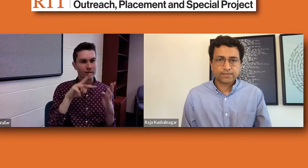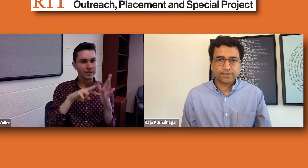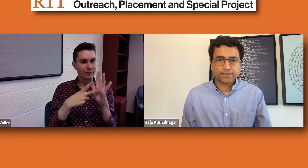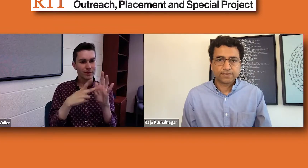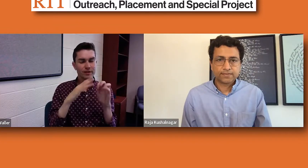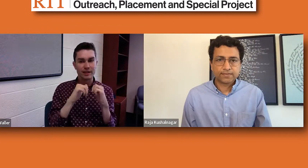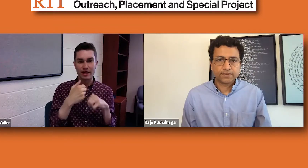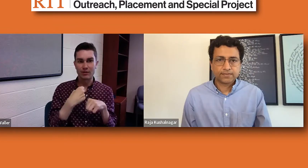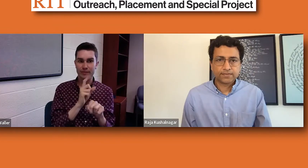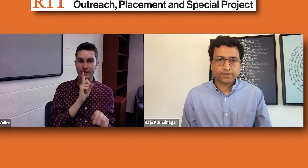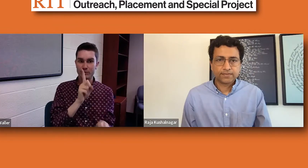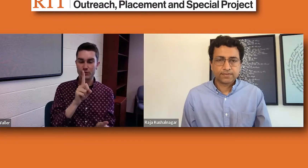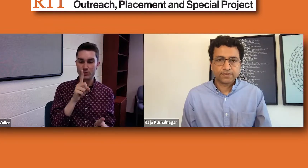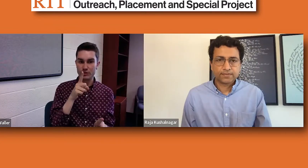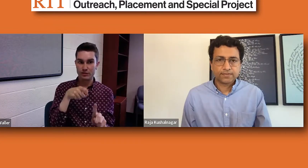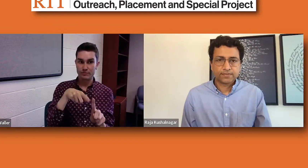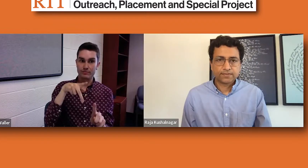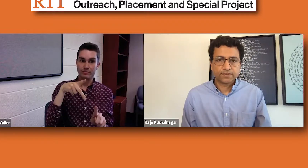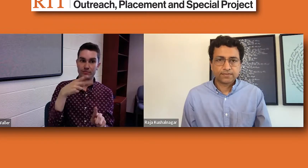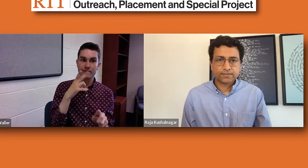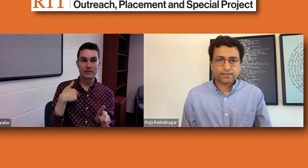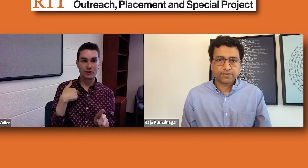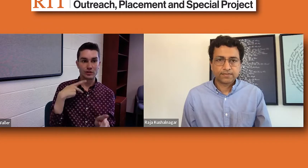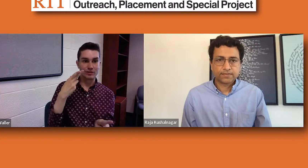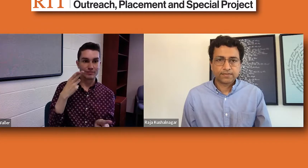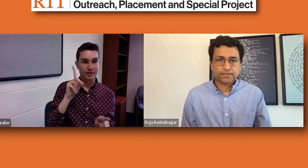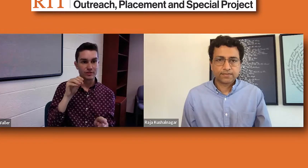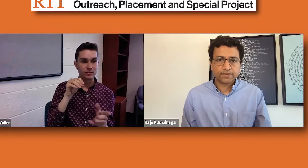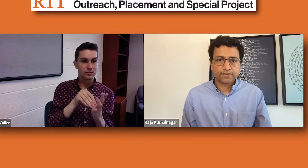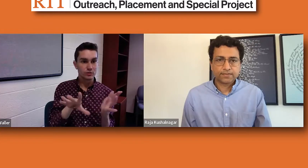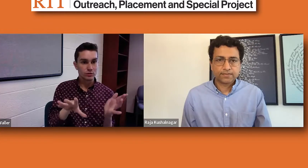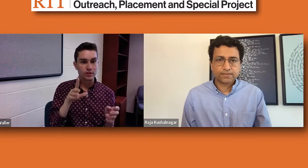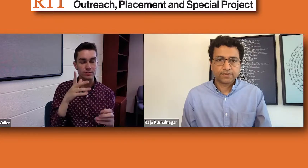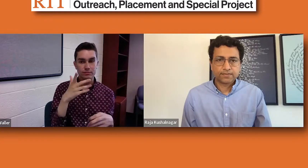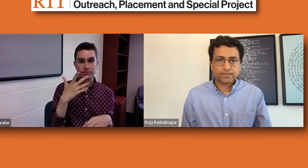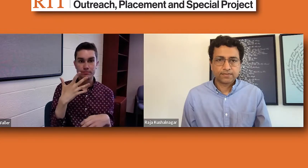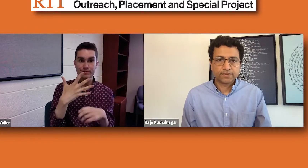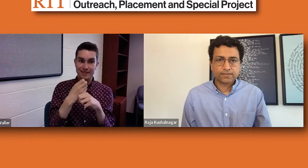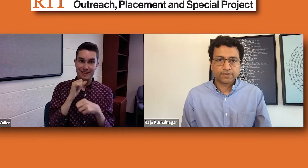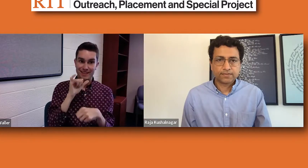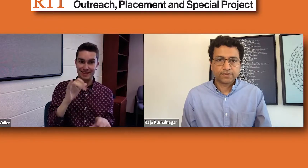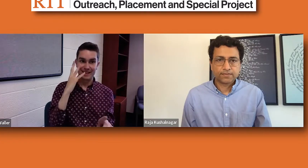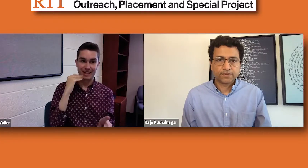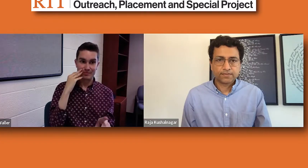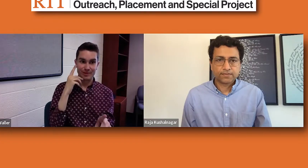so you mentioned the important training in your field. And I think with that, I think especially for PhD students,